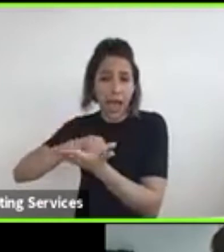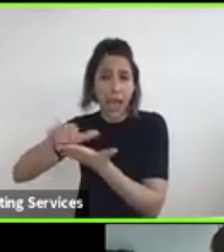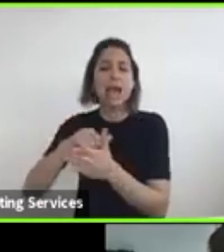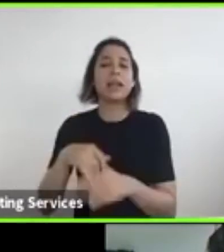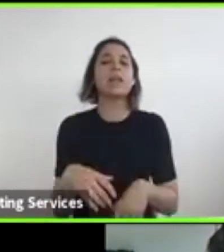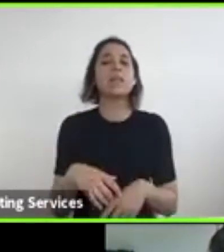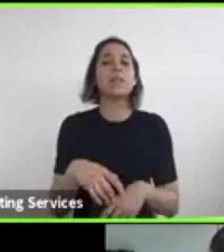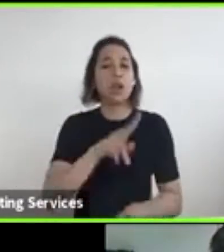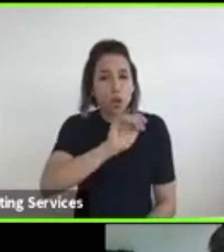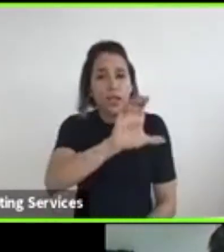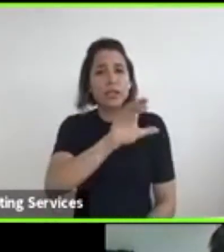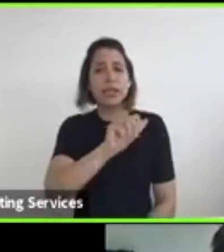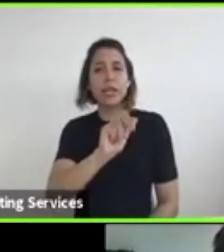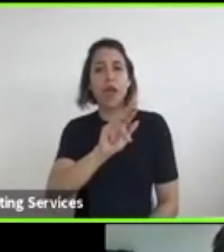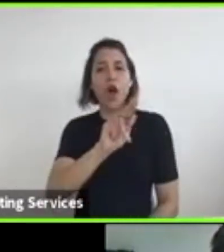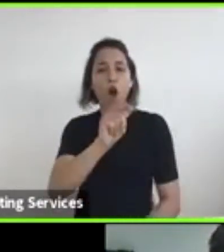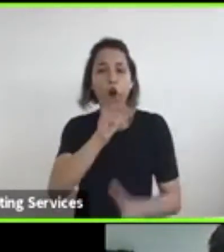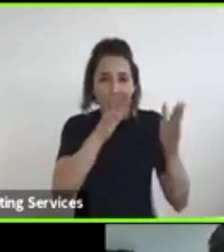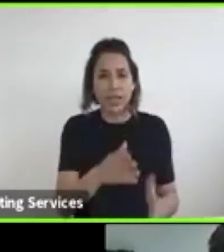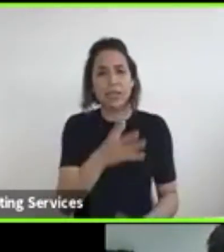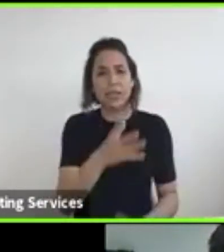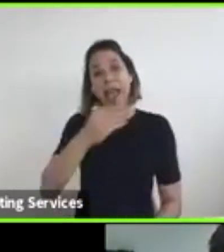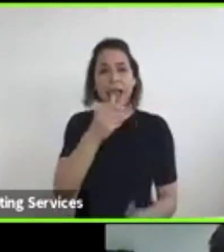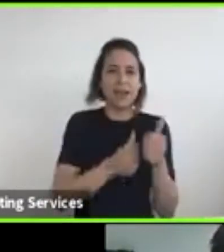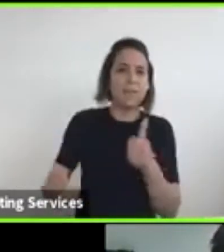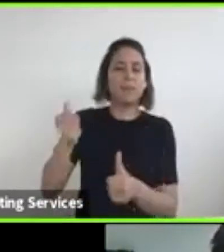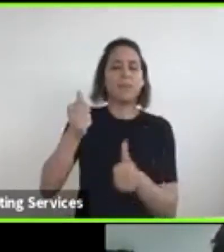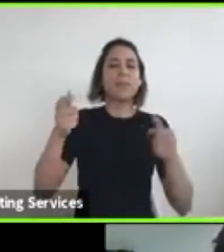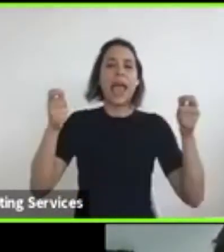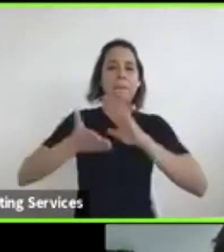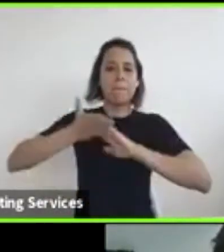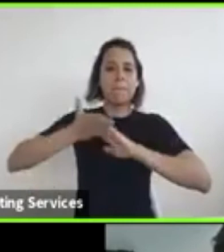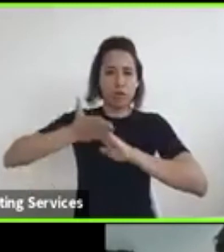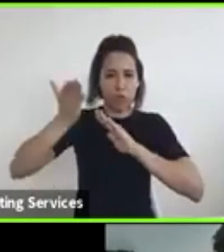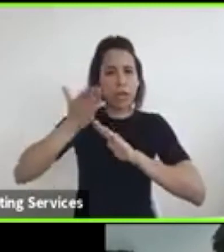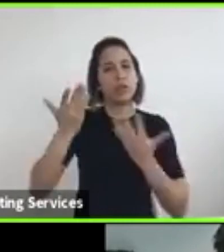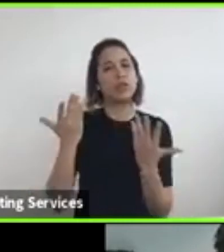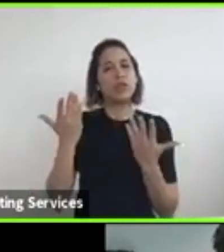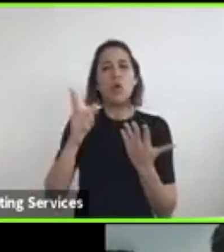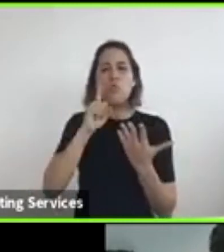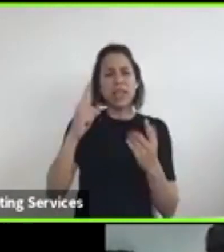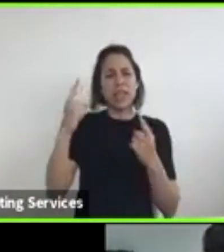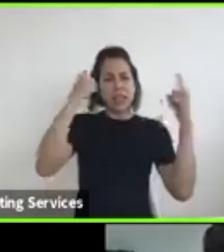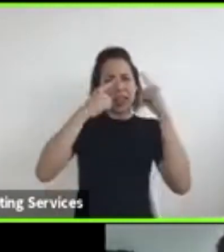SO THINKING REALLY HOLISTICALLY, AROUND THOSE VALUE SYMPTOMS OF DISPERSION, I DON'T KNOW